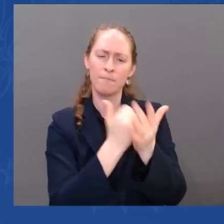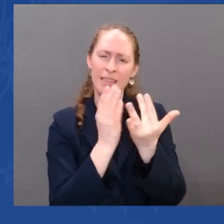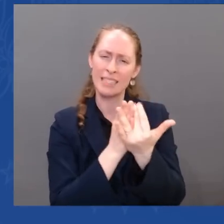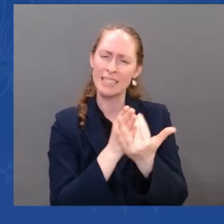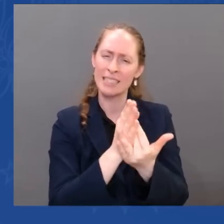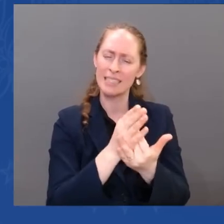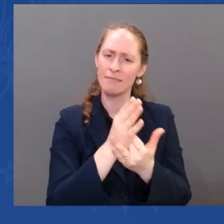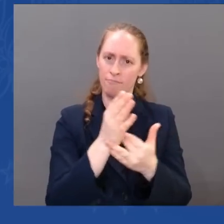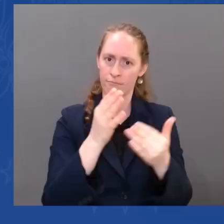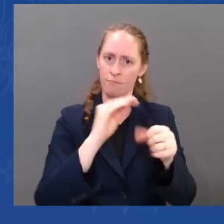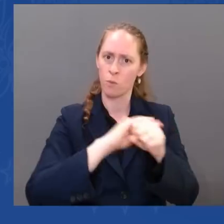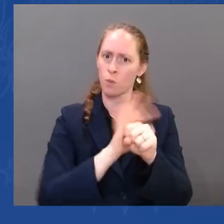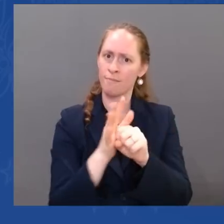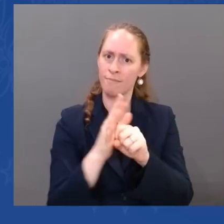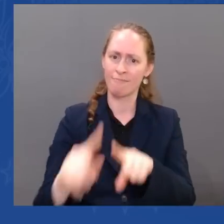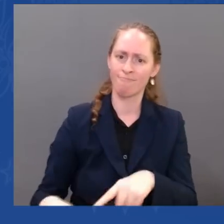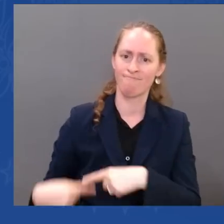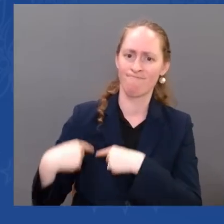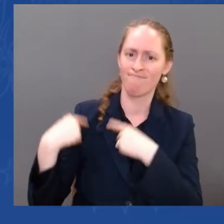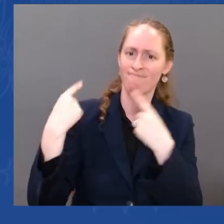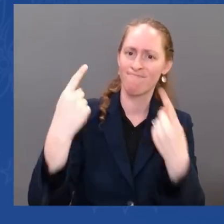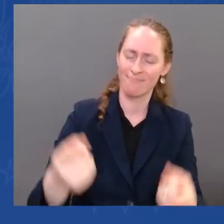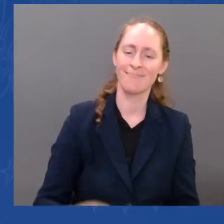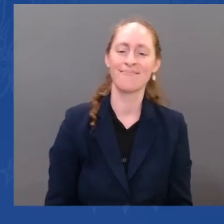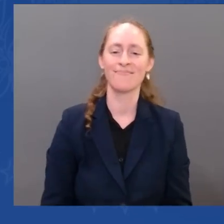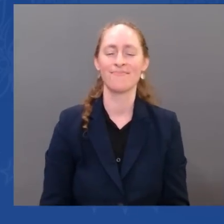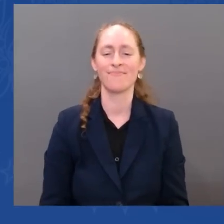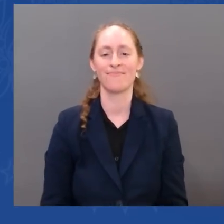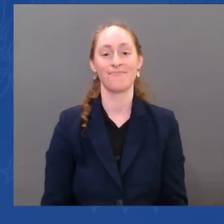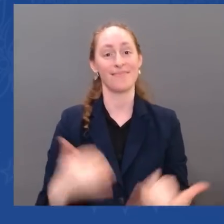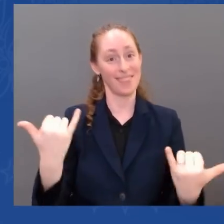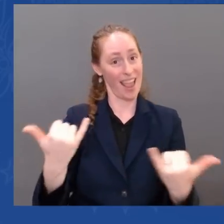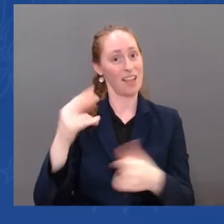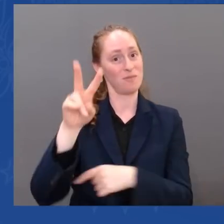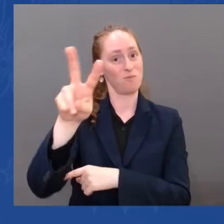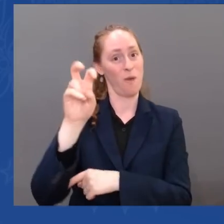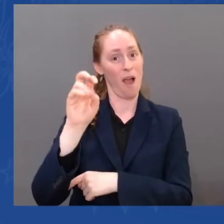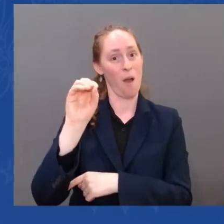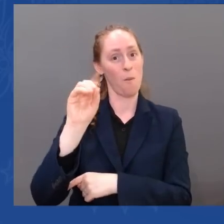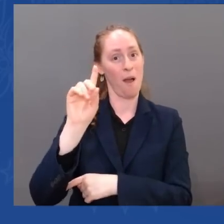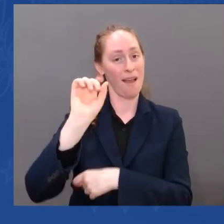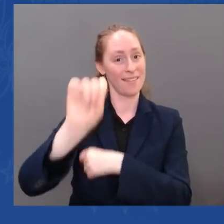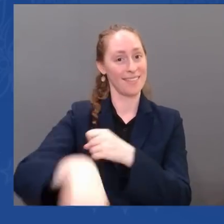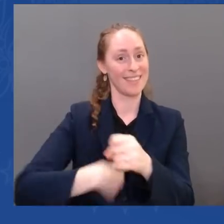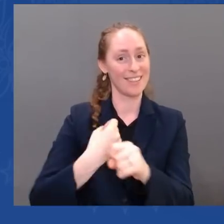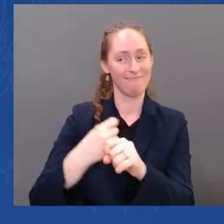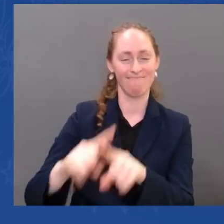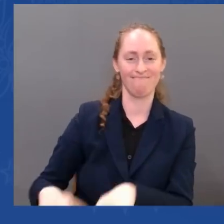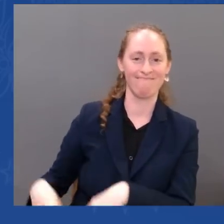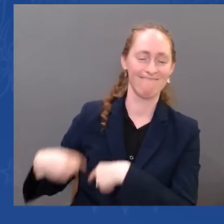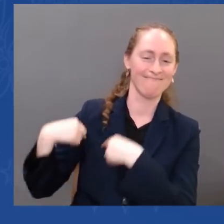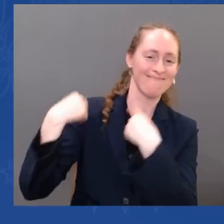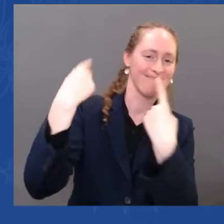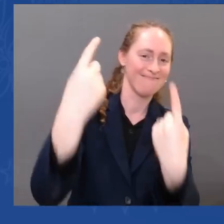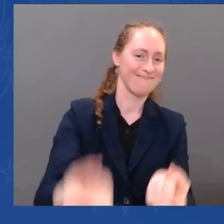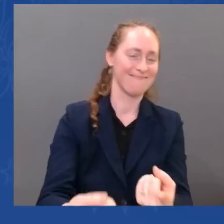the end of a year of bicentennial celebrations. And it's an opportunity to honor the history of our two nations and peoples